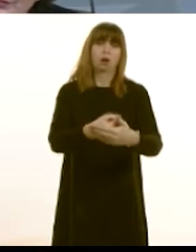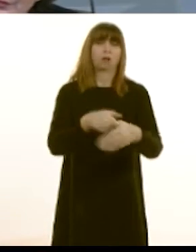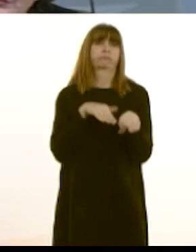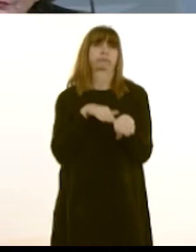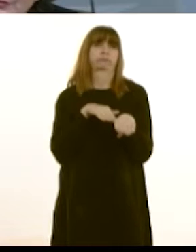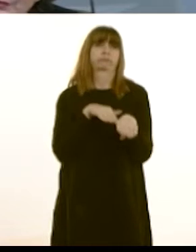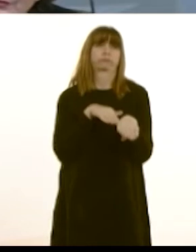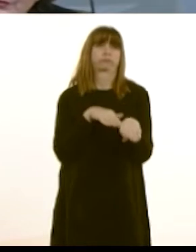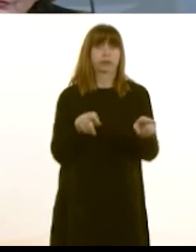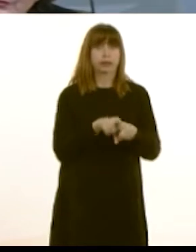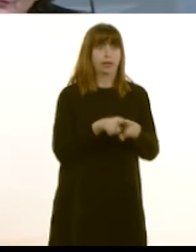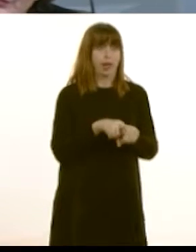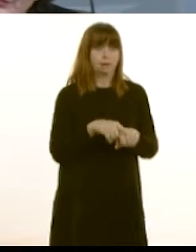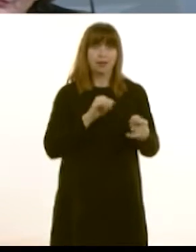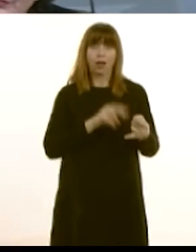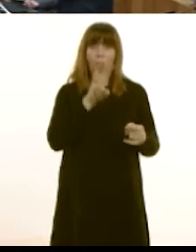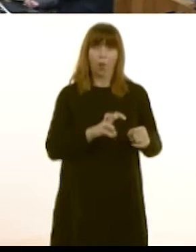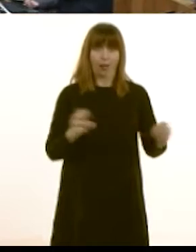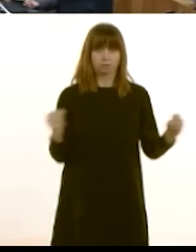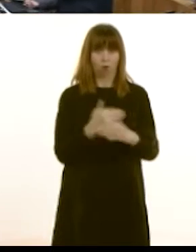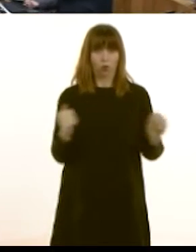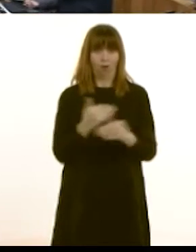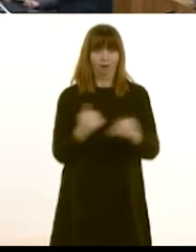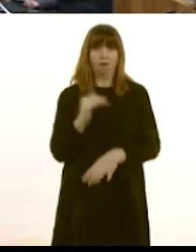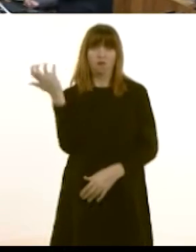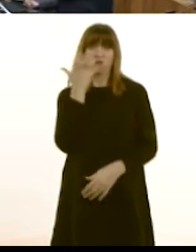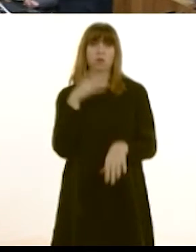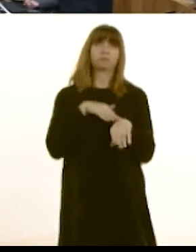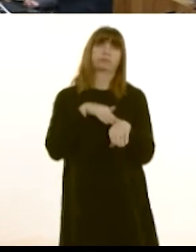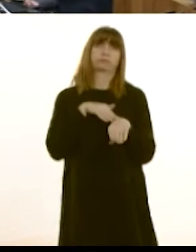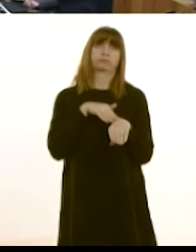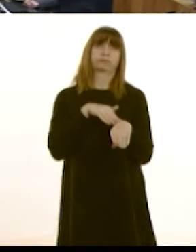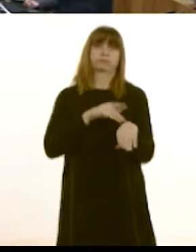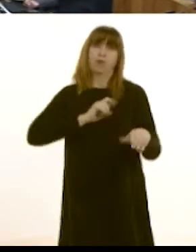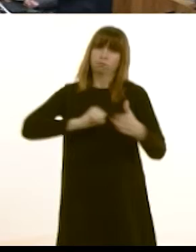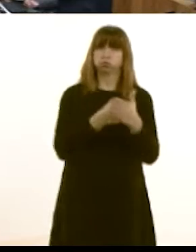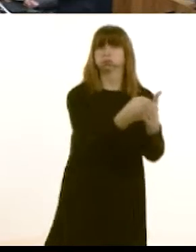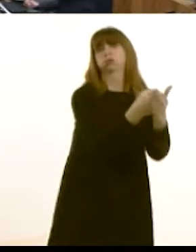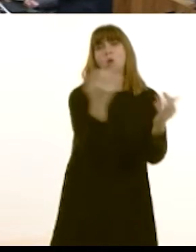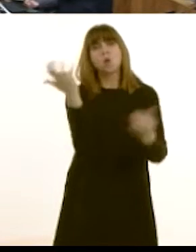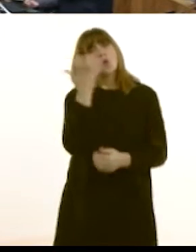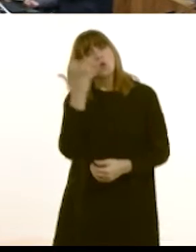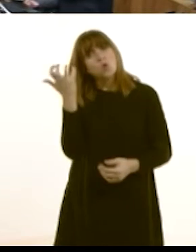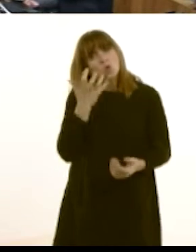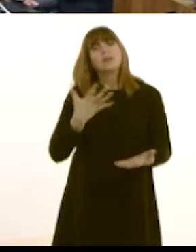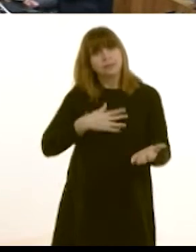festive period couldnít do it either. For simple maintenance in many areas, these issues could be resolved, so will you undertake